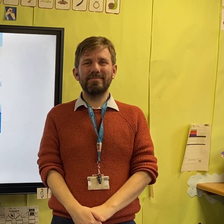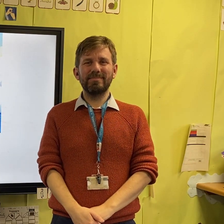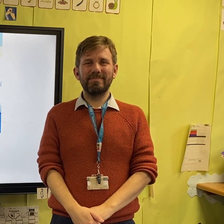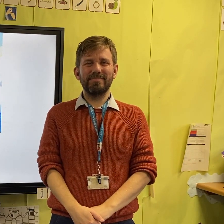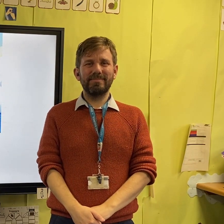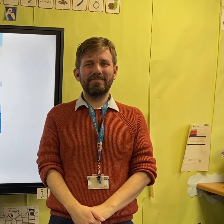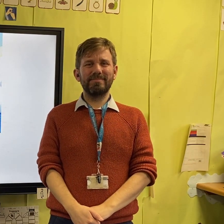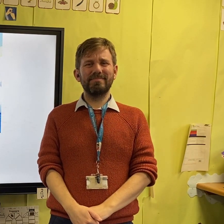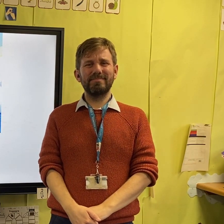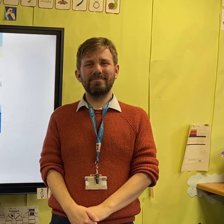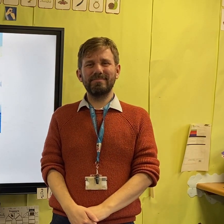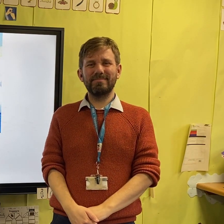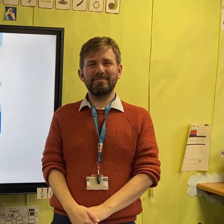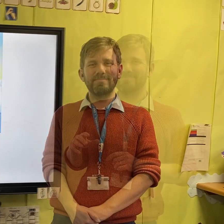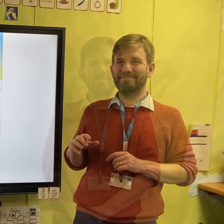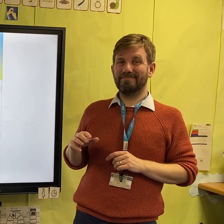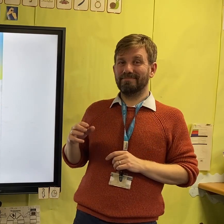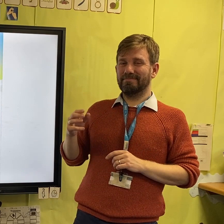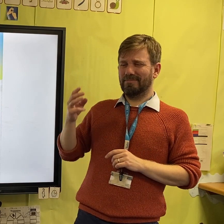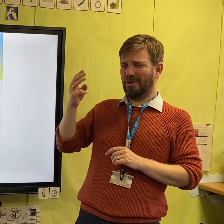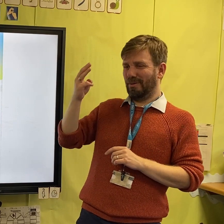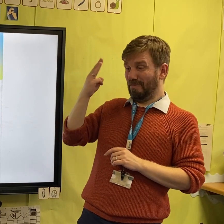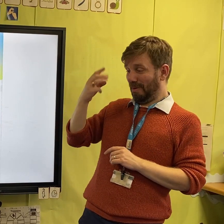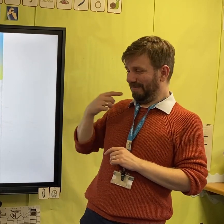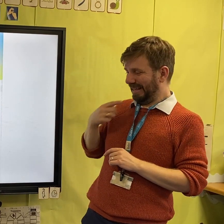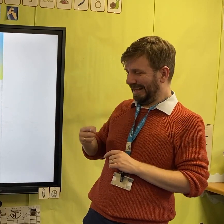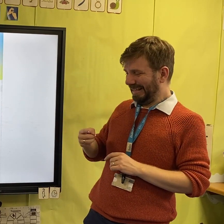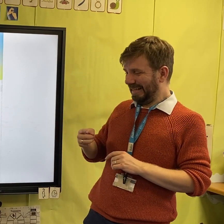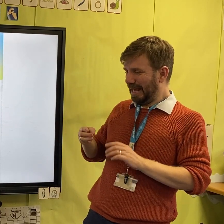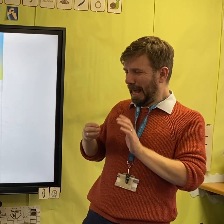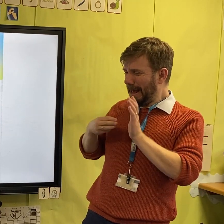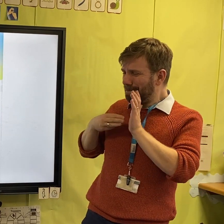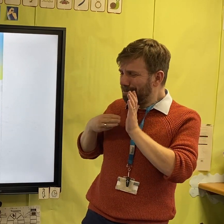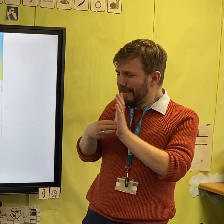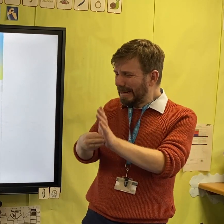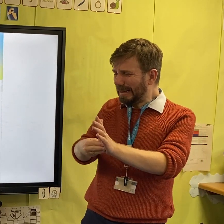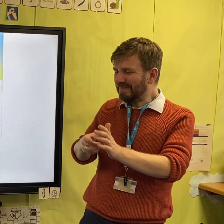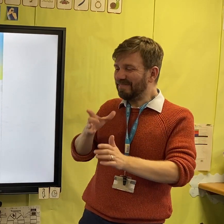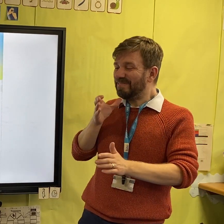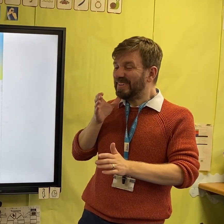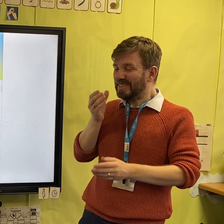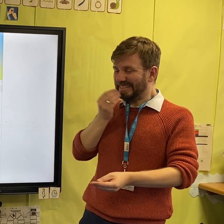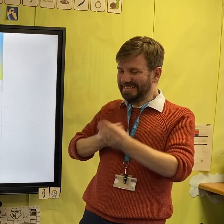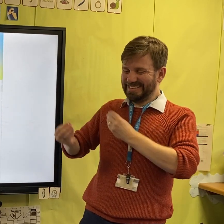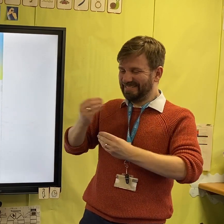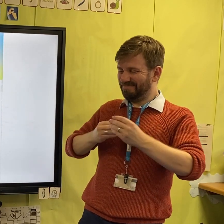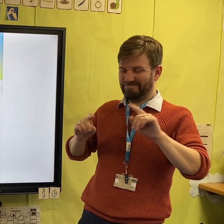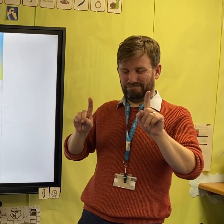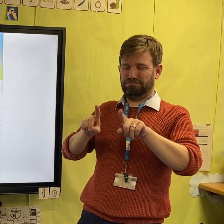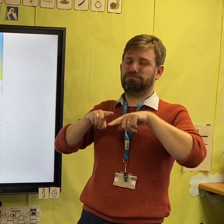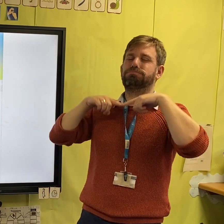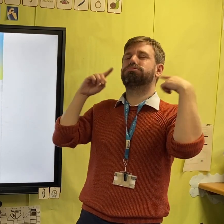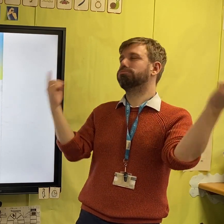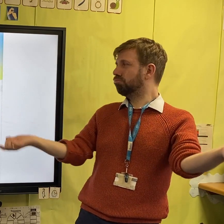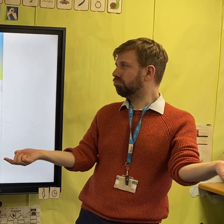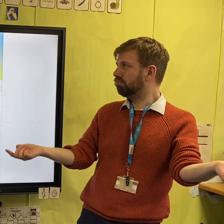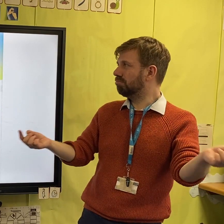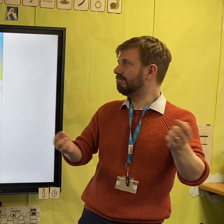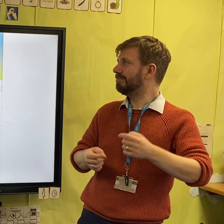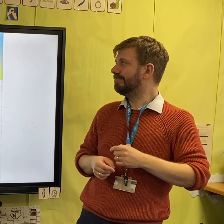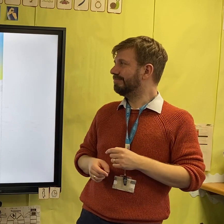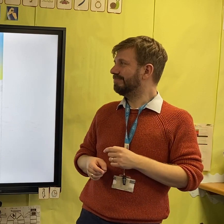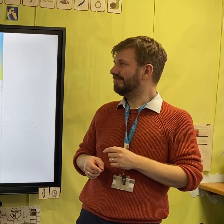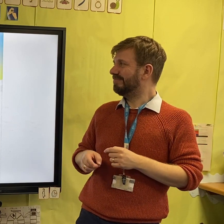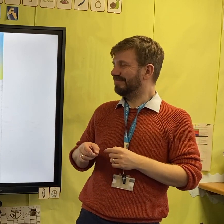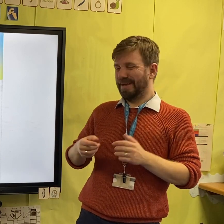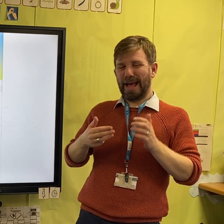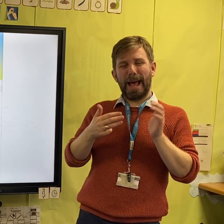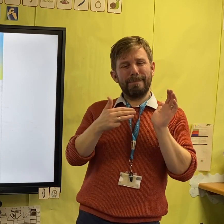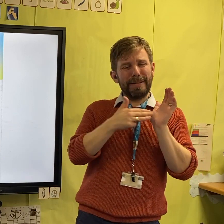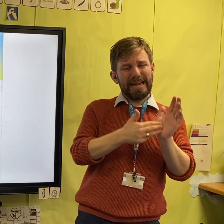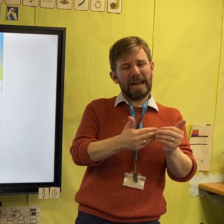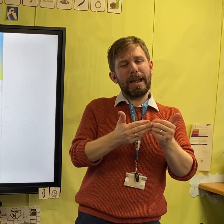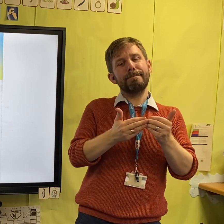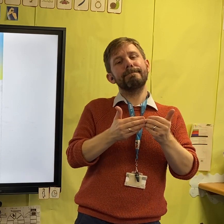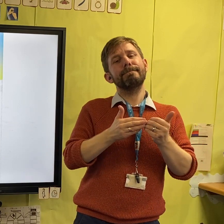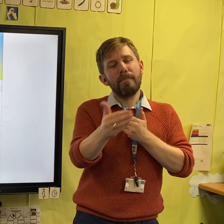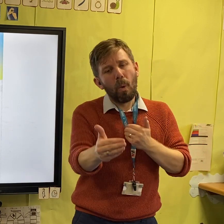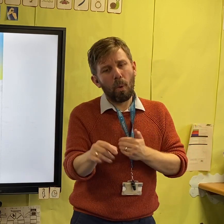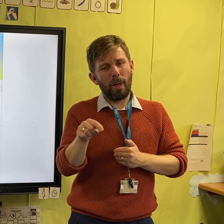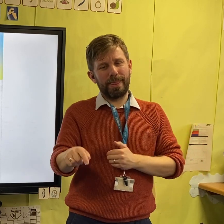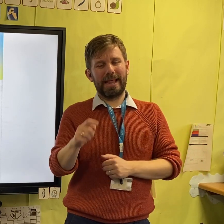how big is a million? Mom said a million fish is more fish than you could ever eat. A million is